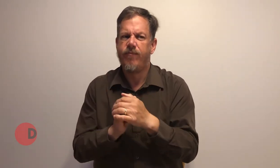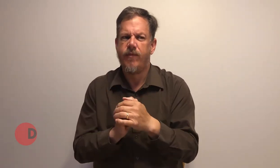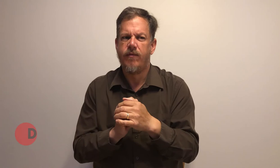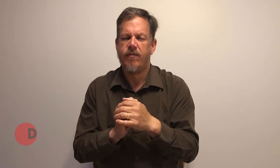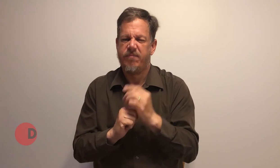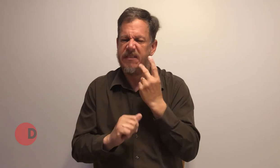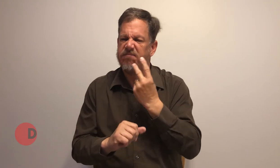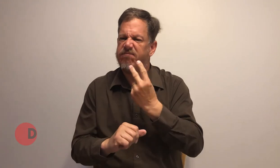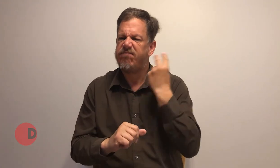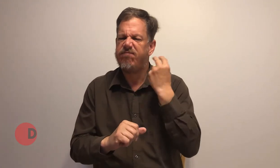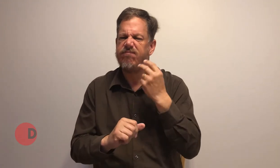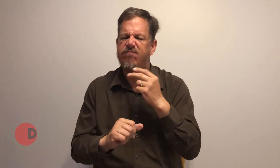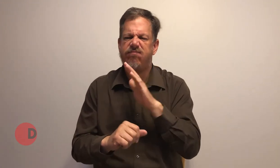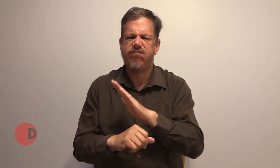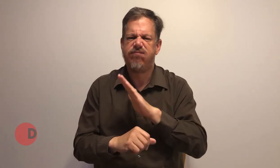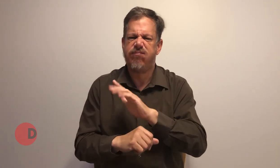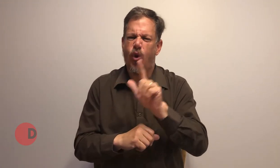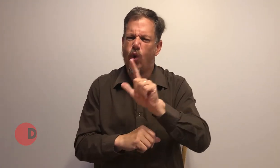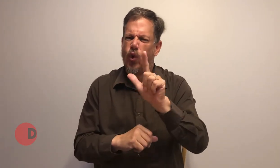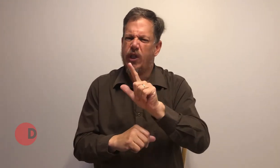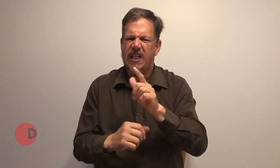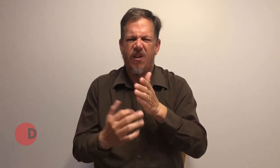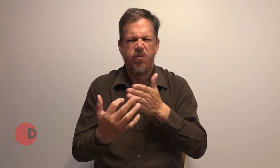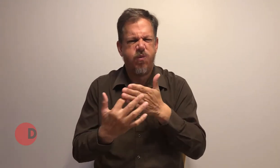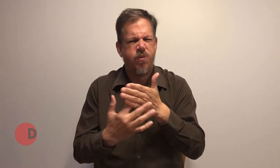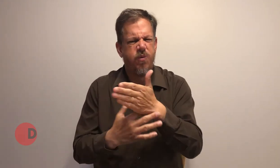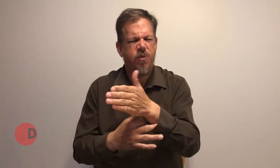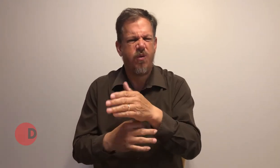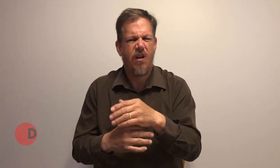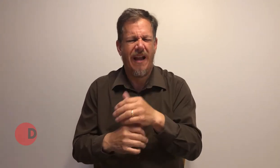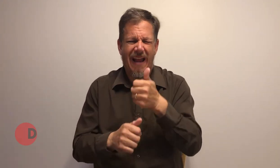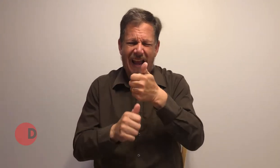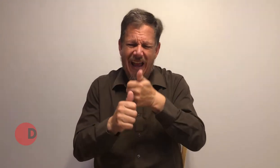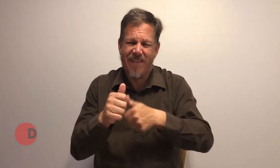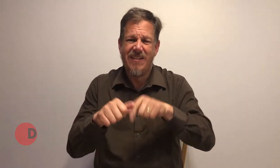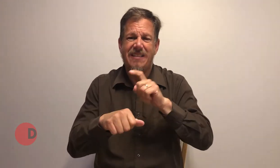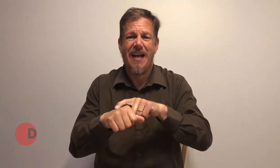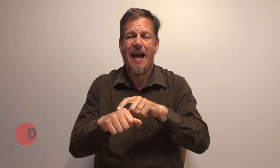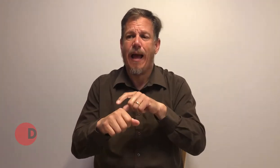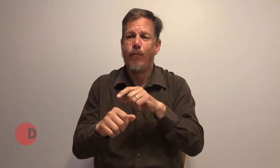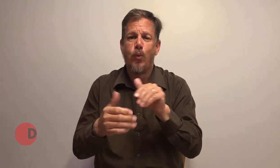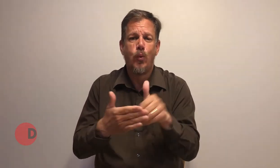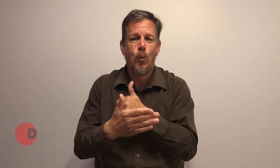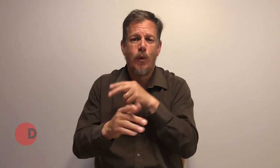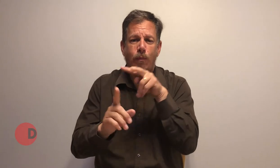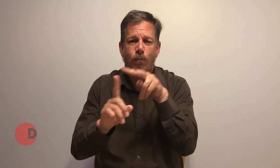Looking back at what poor Laureen went through, every time she had a new appointment,